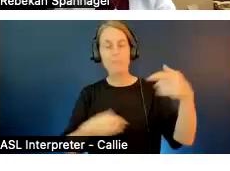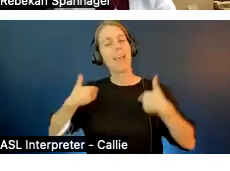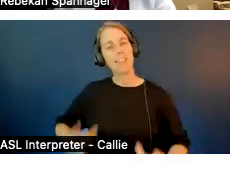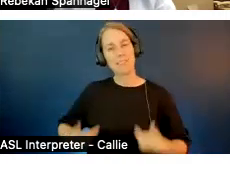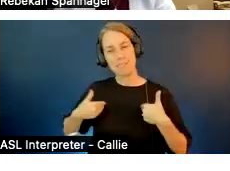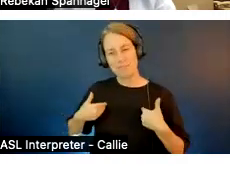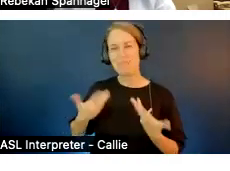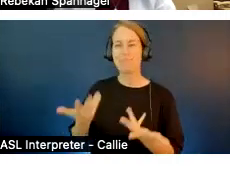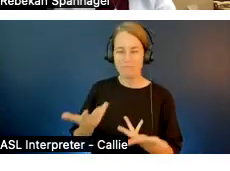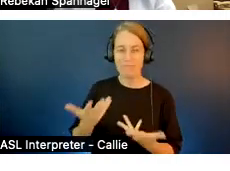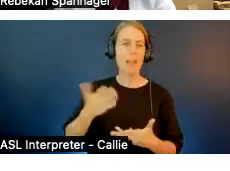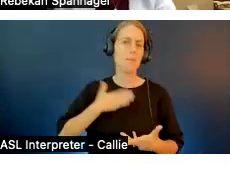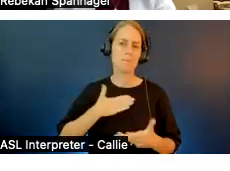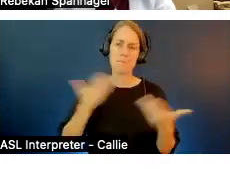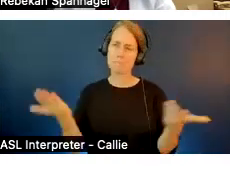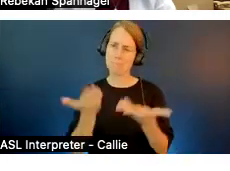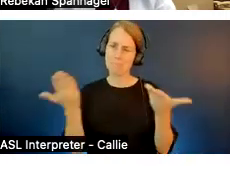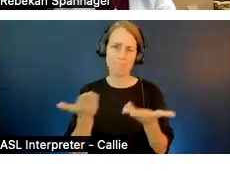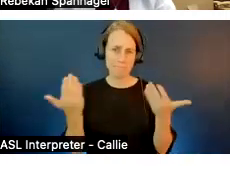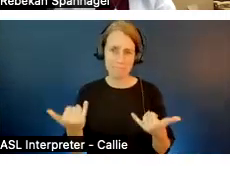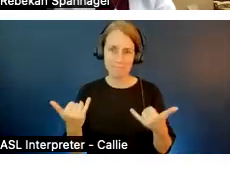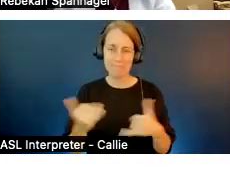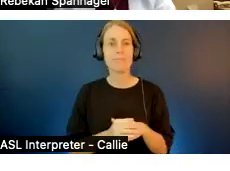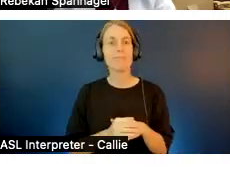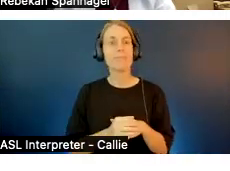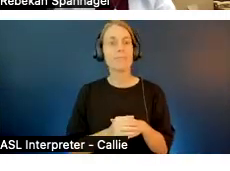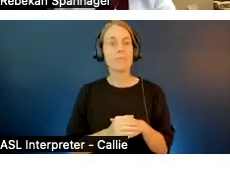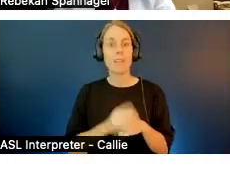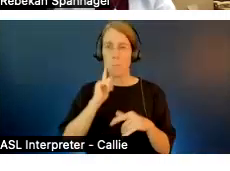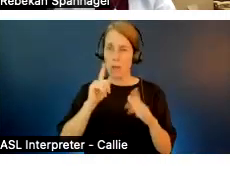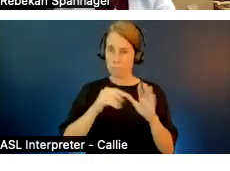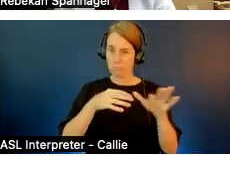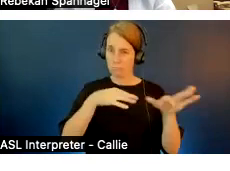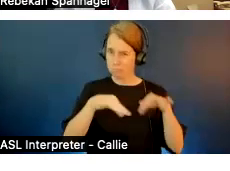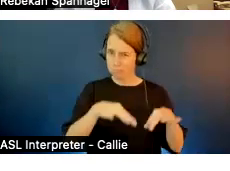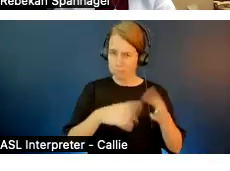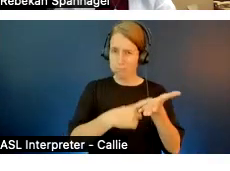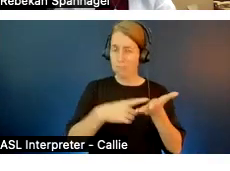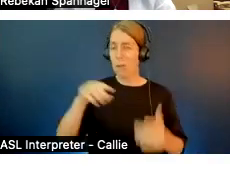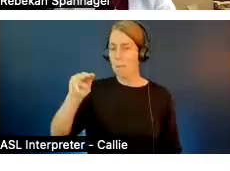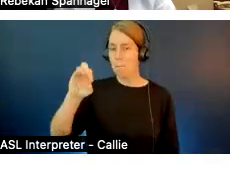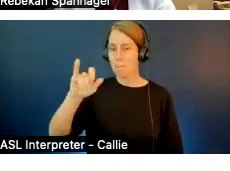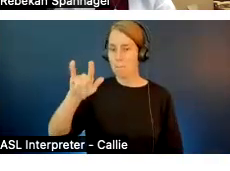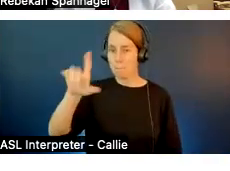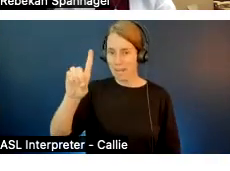you today we are going to cover some really big topics medicaid waivers and epsdt and try